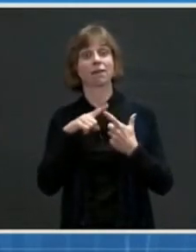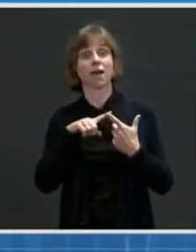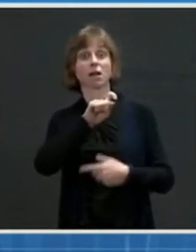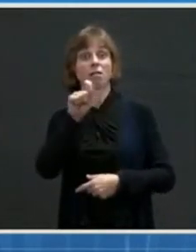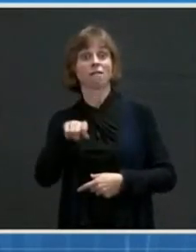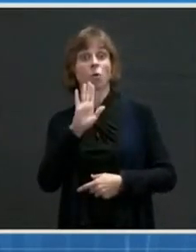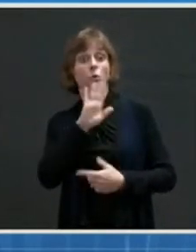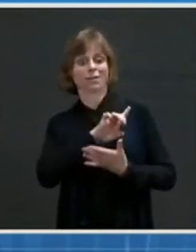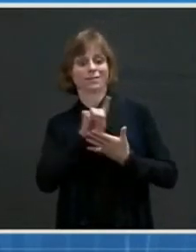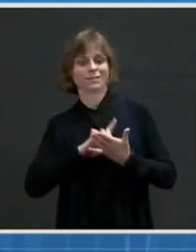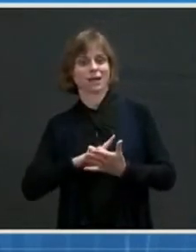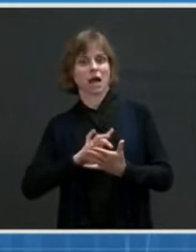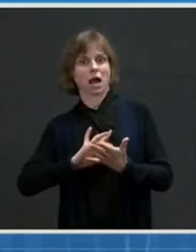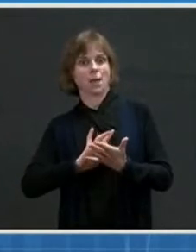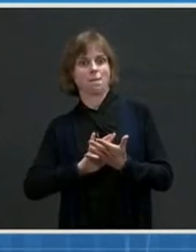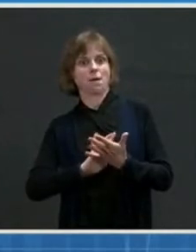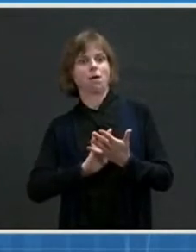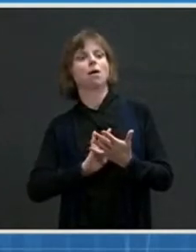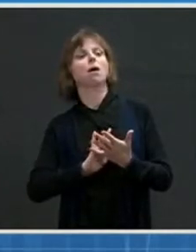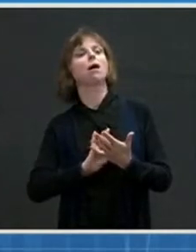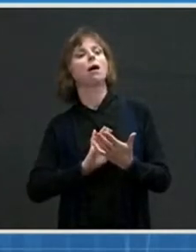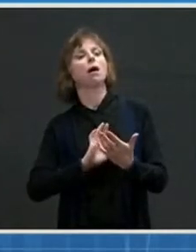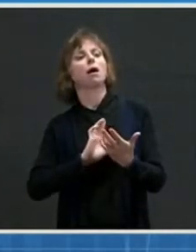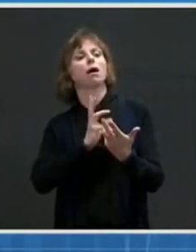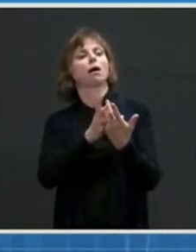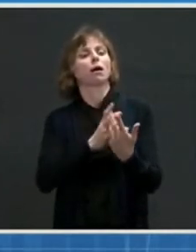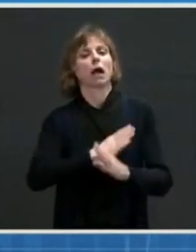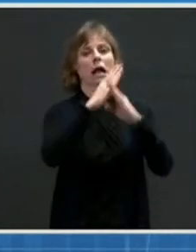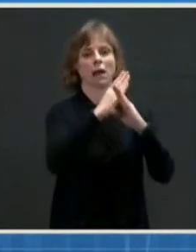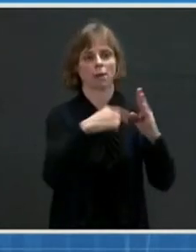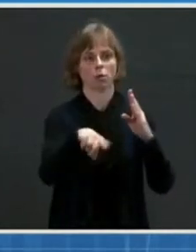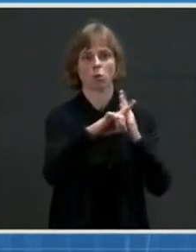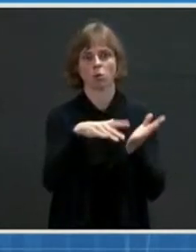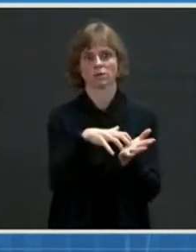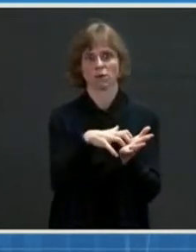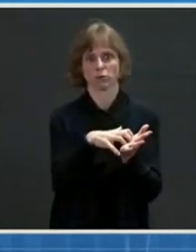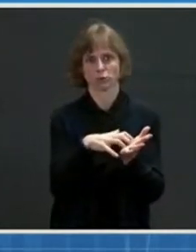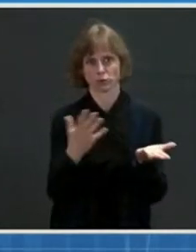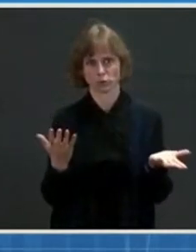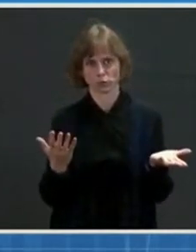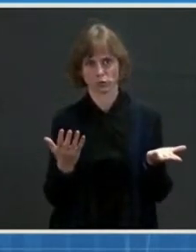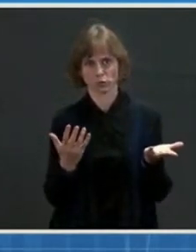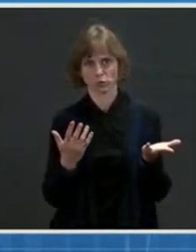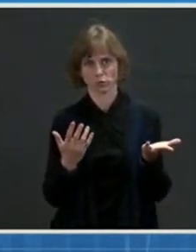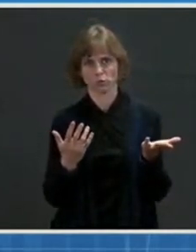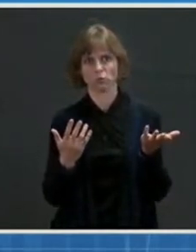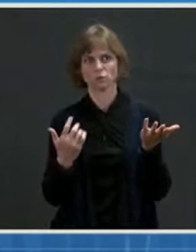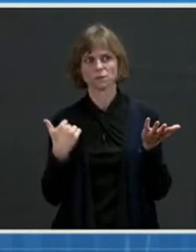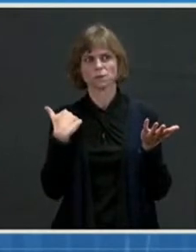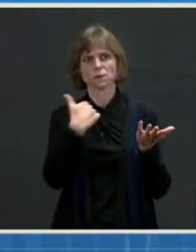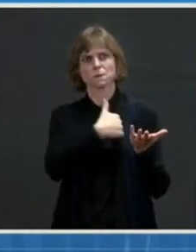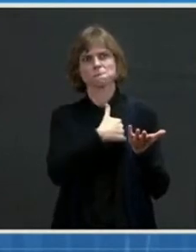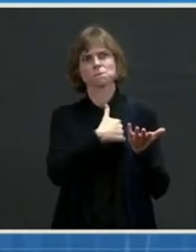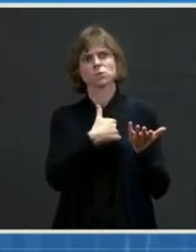VULNERABLE TARGETS IN THE STARS COV-2 CYCLE AND THE DESIGN OF DRUGS TO INHIBIT THESE